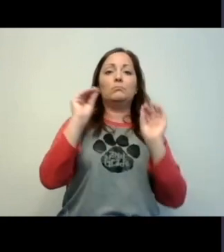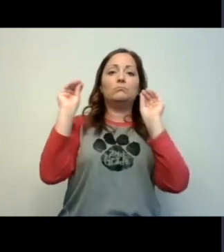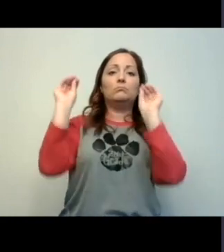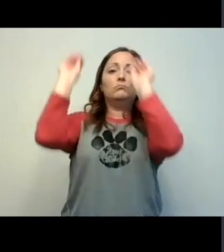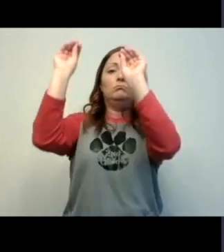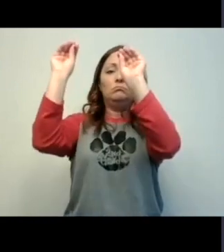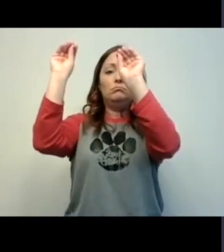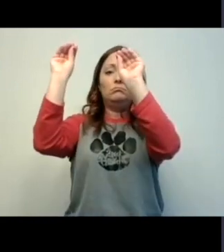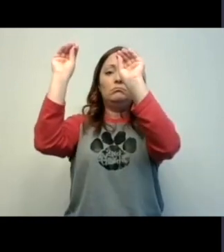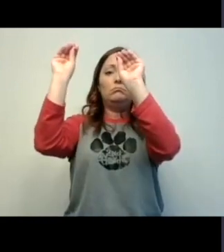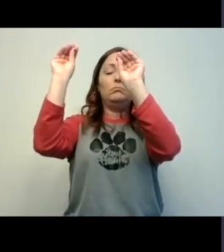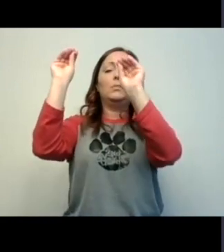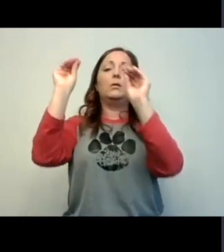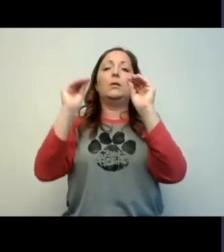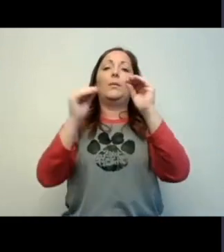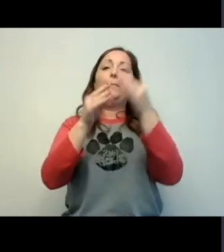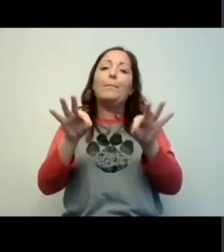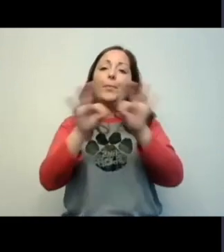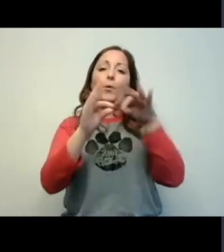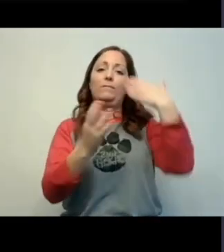of clicking on the folder you want.